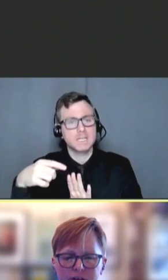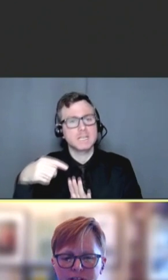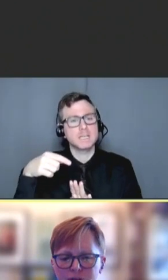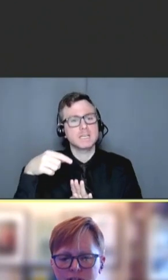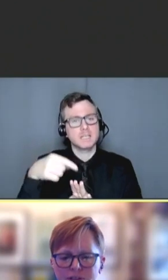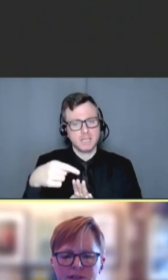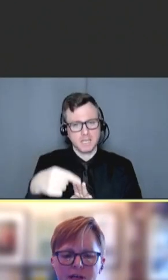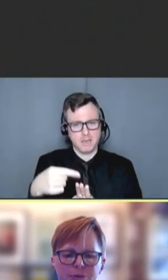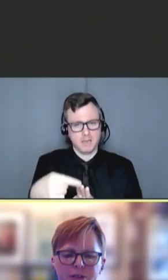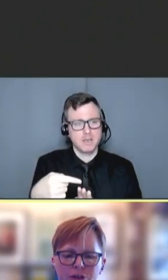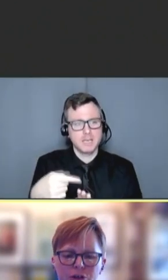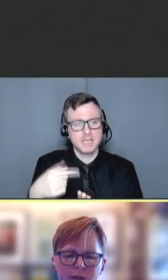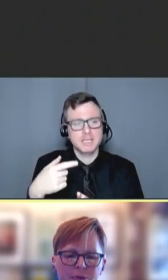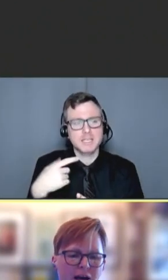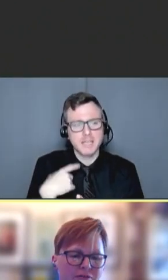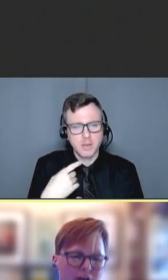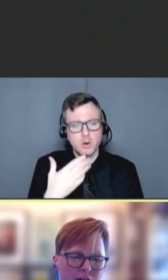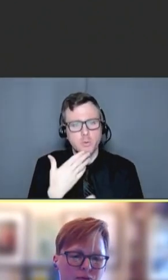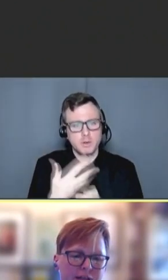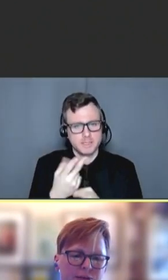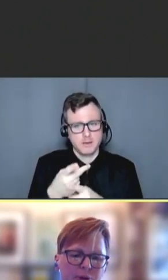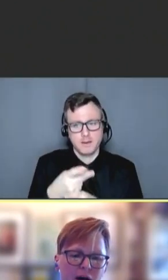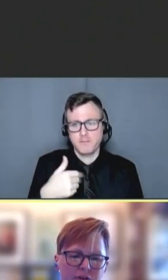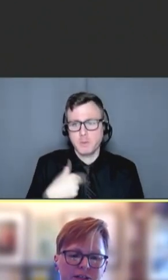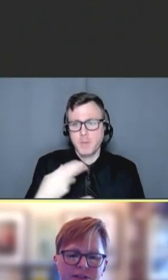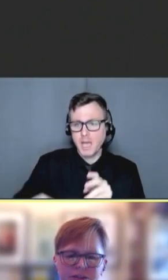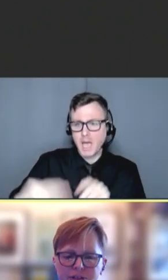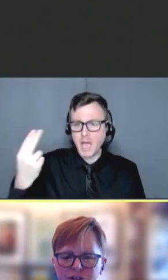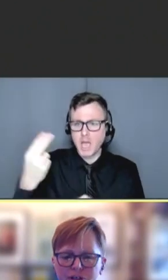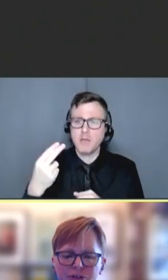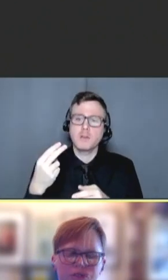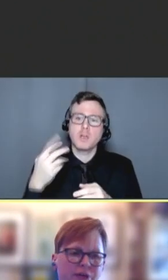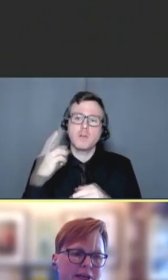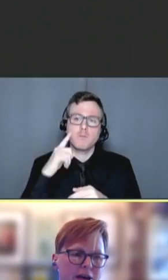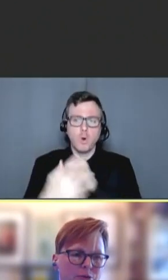look at data from various sources, LGBTQ people have higher rates of poverty than their gender